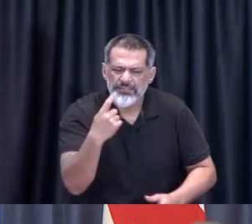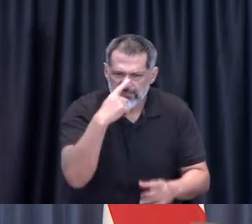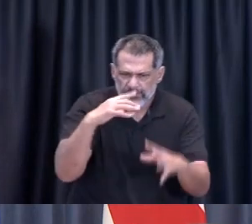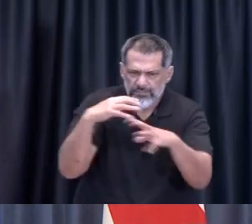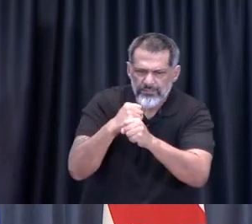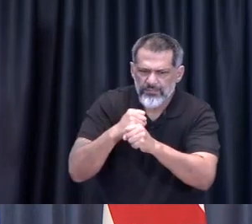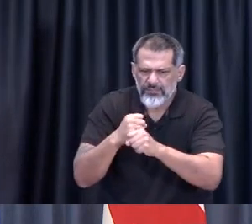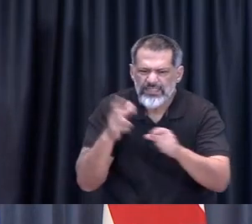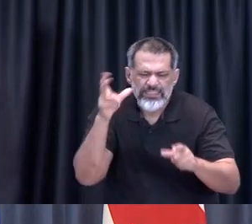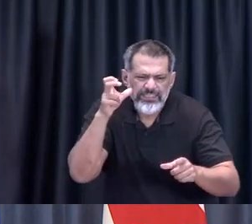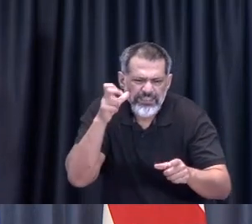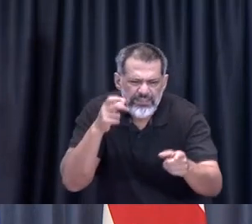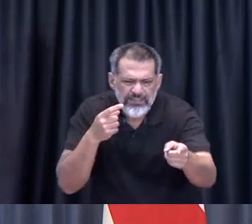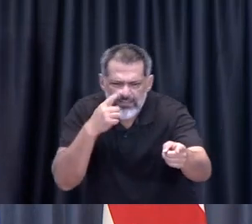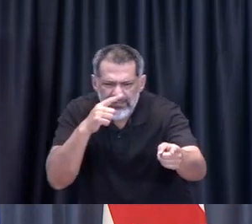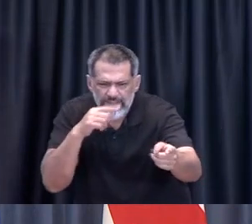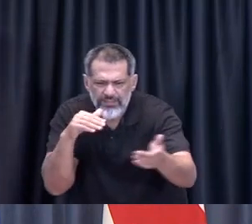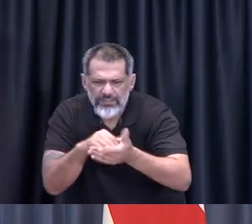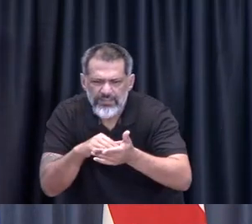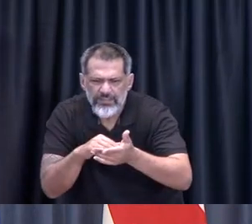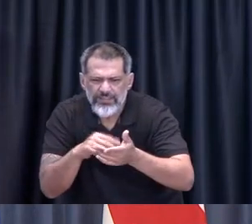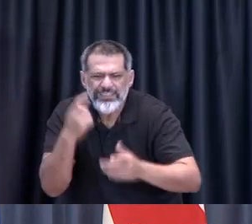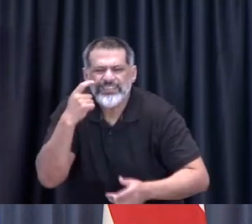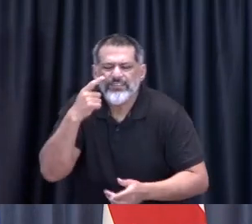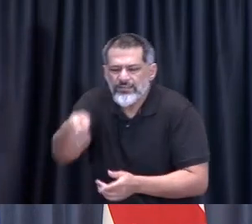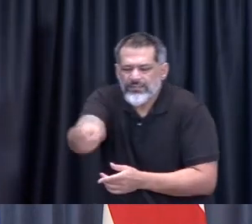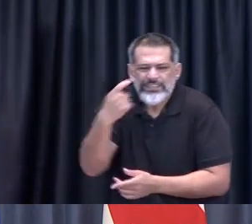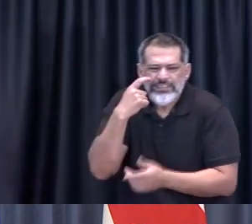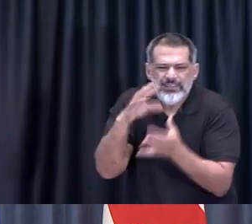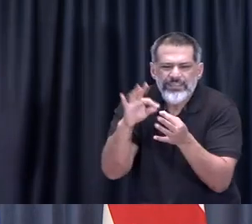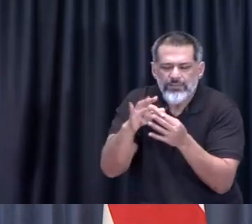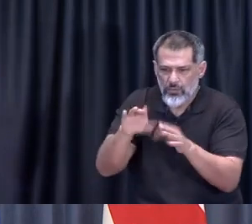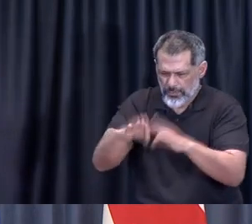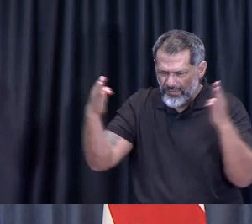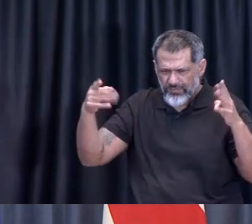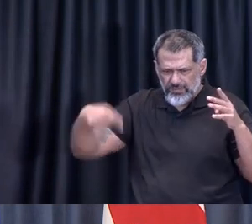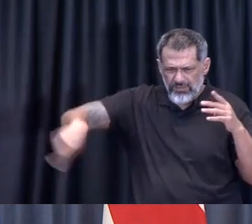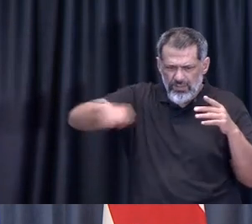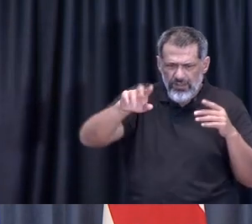you're asking about reopening?